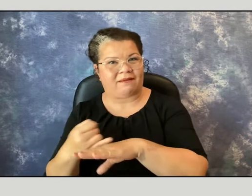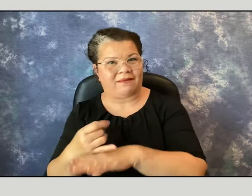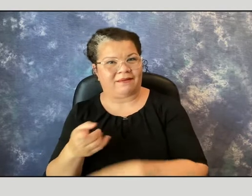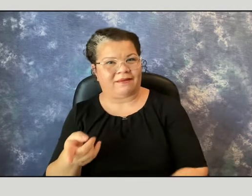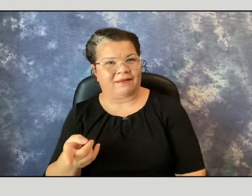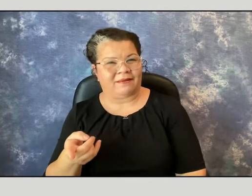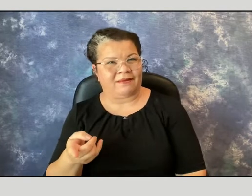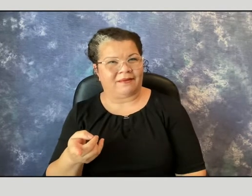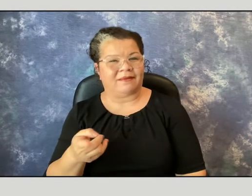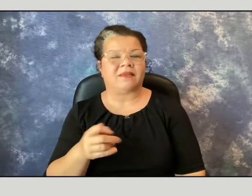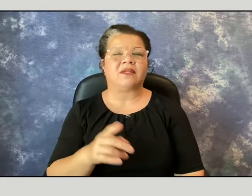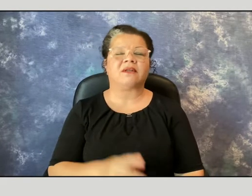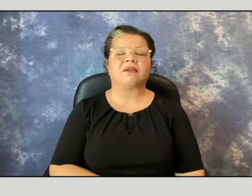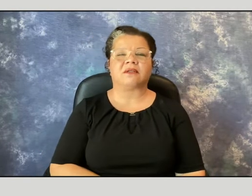I'll tap in now. - Please.